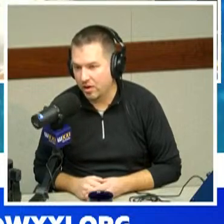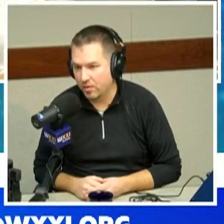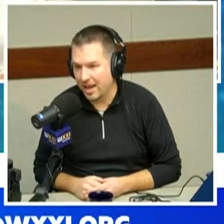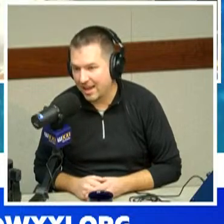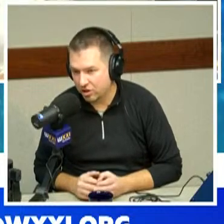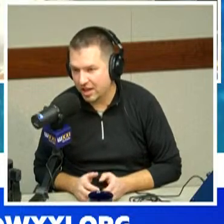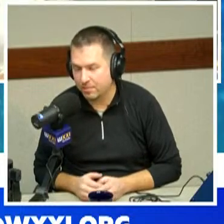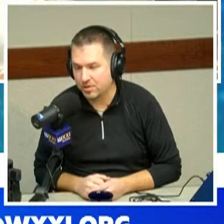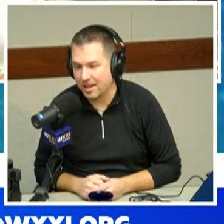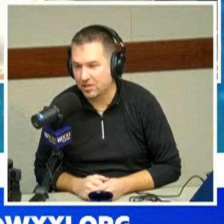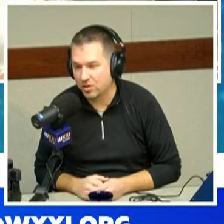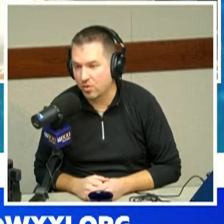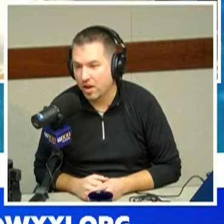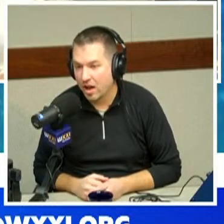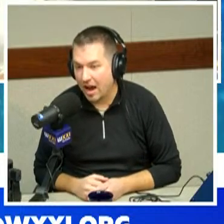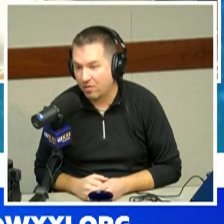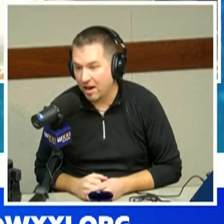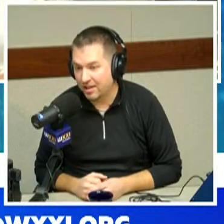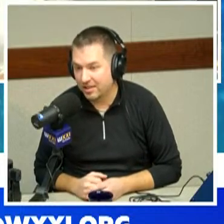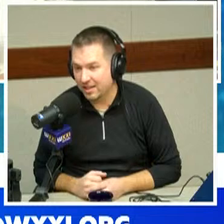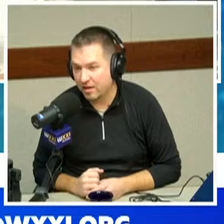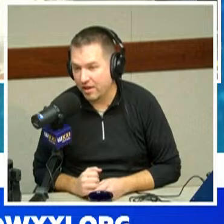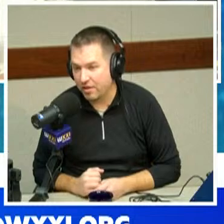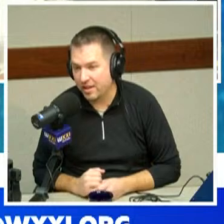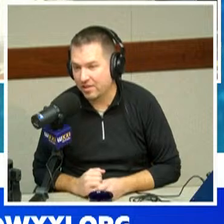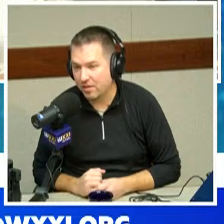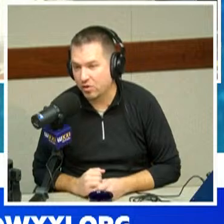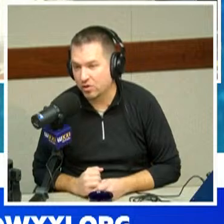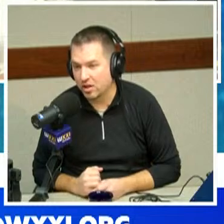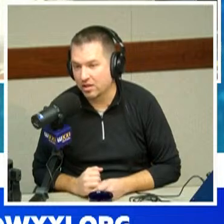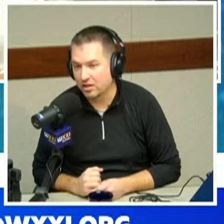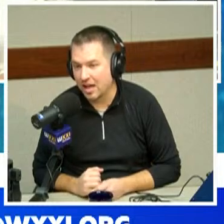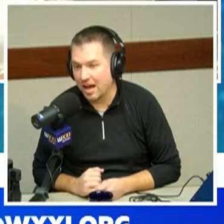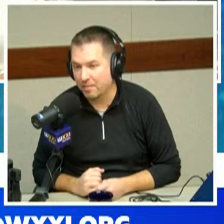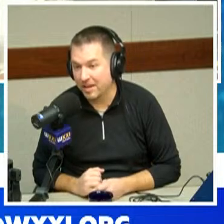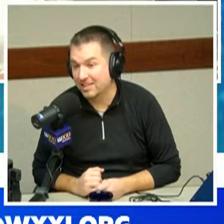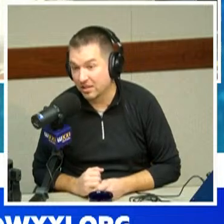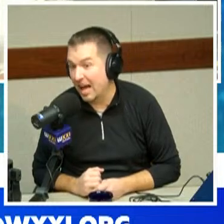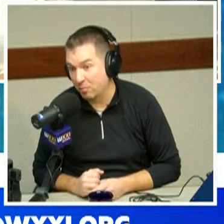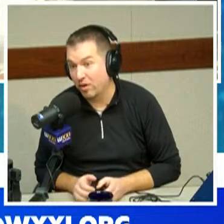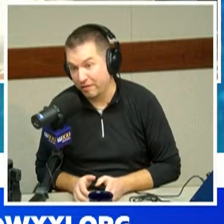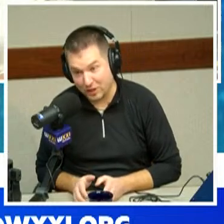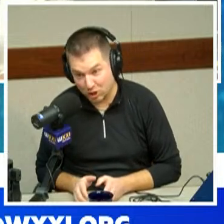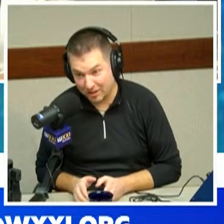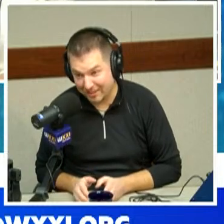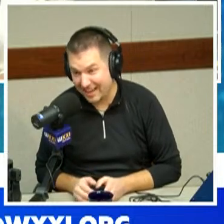know handshapes and so ironically enough I think that there's a lot it's a lot more efficient than